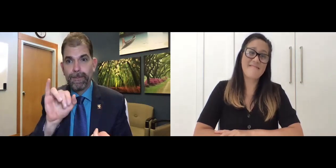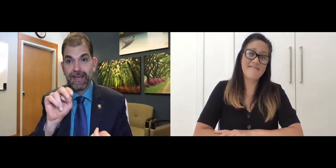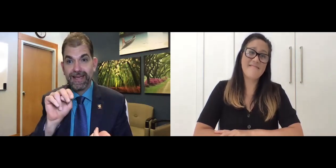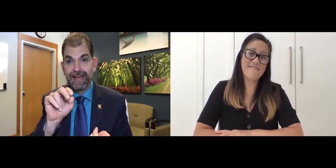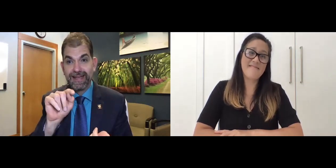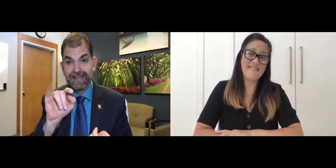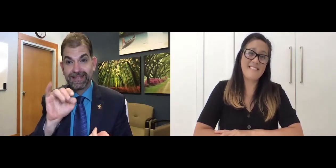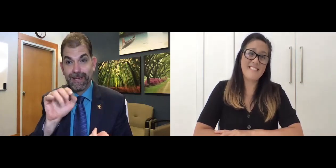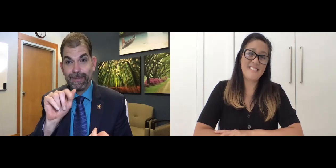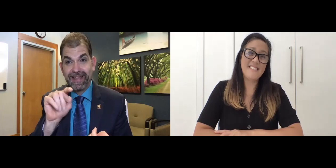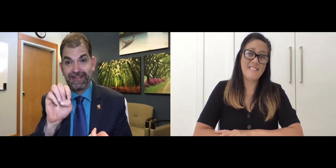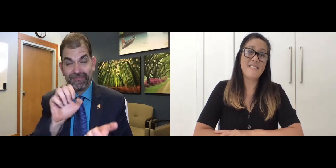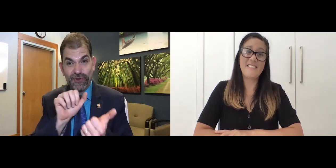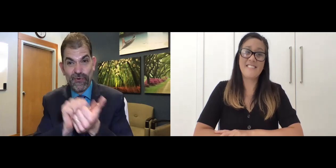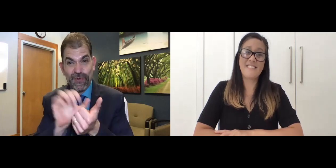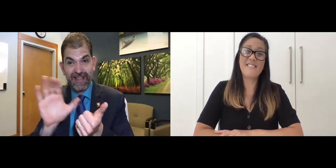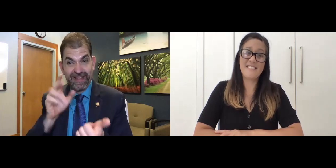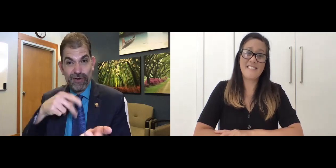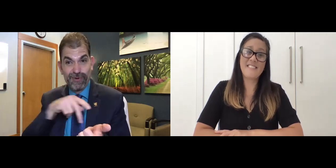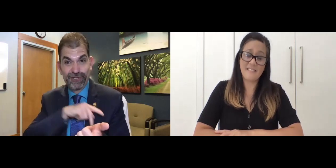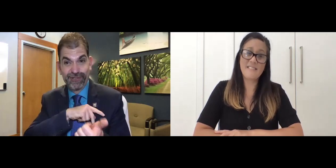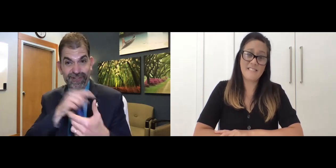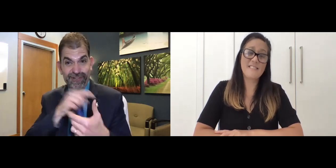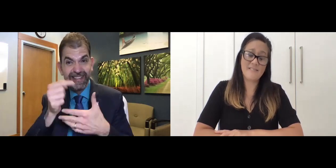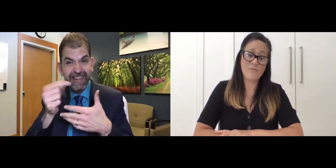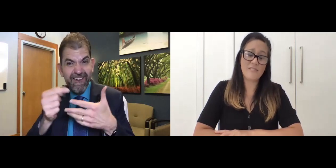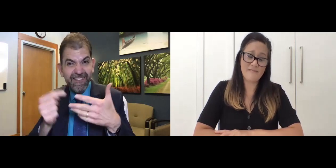or don't know. It's very intimate in that setting